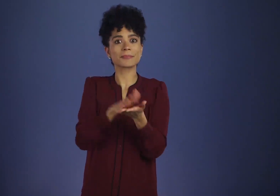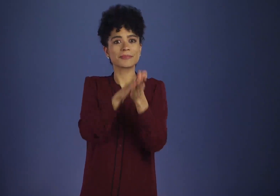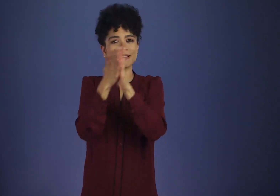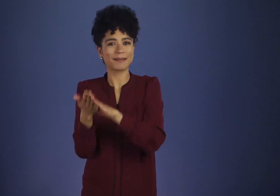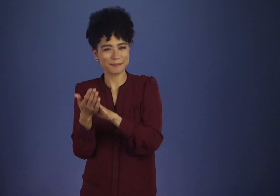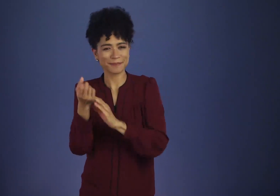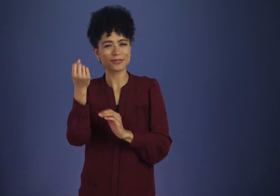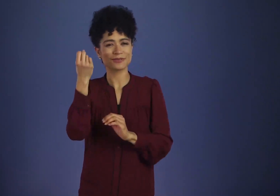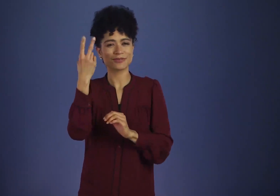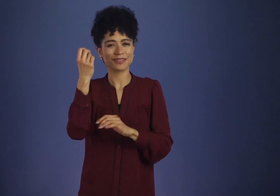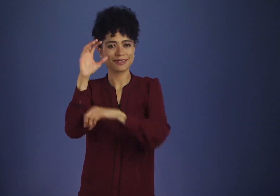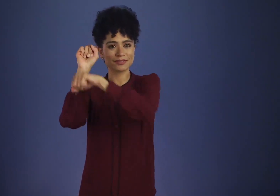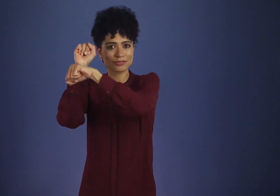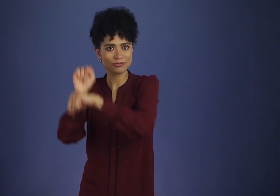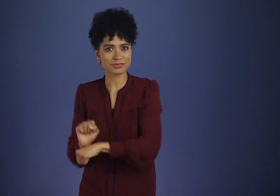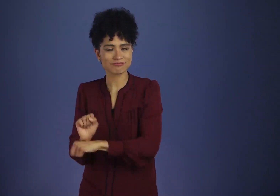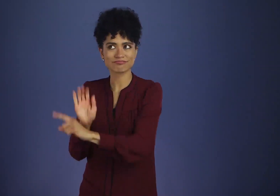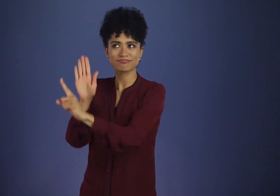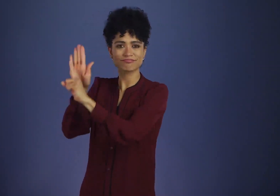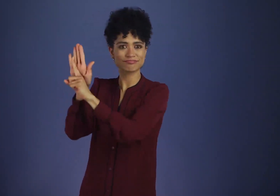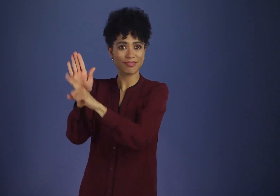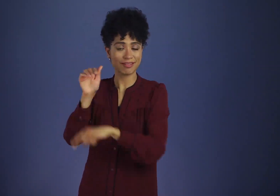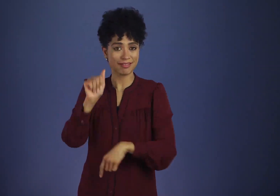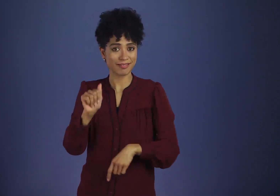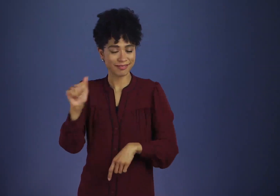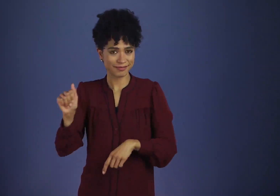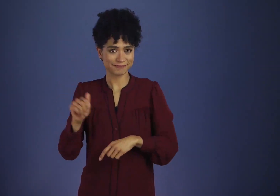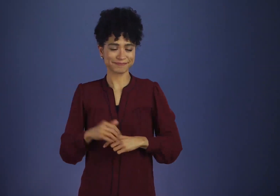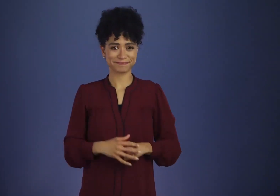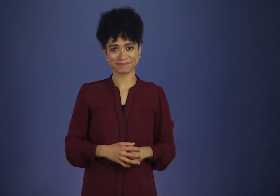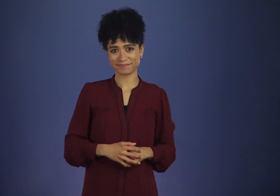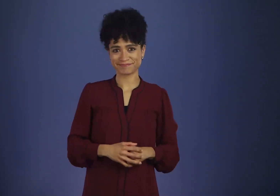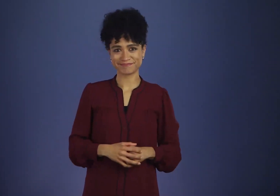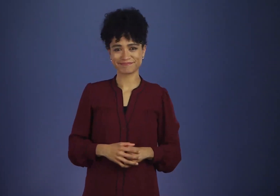They live today in the Twelve Traditions of Alcoholics Anonymous,